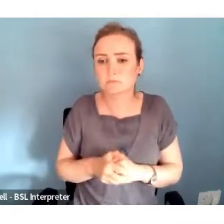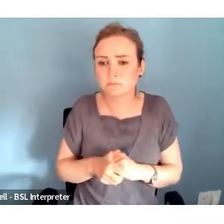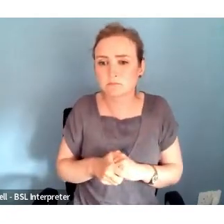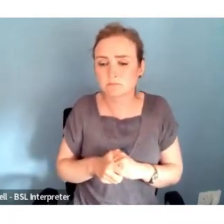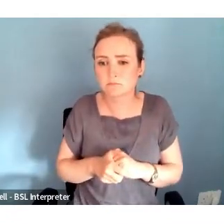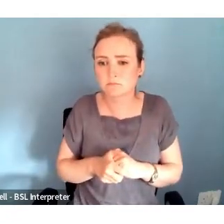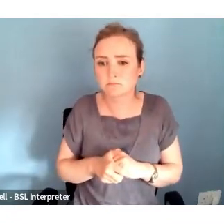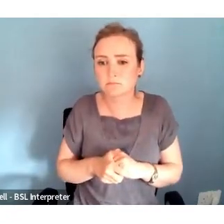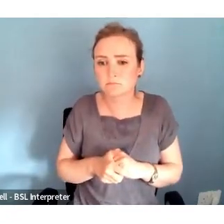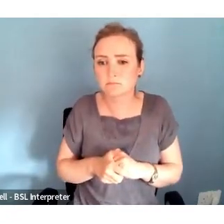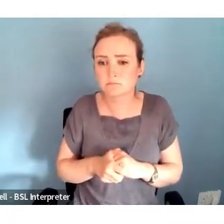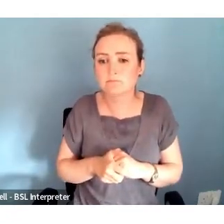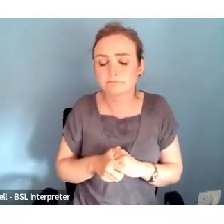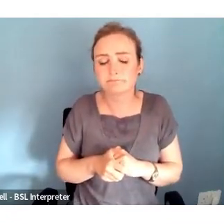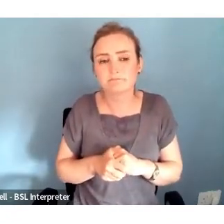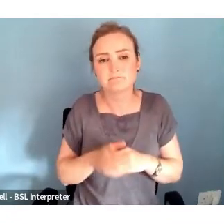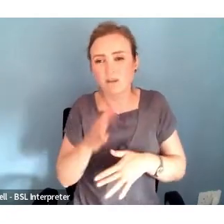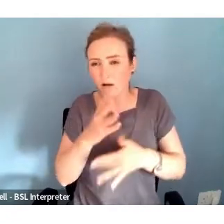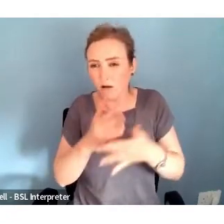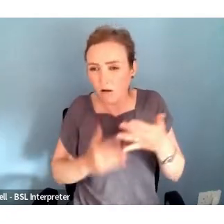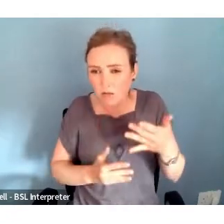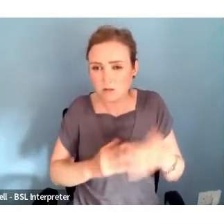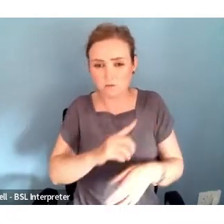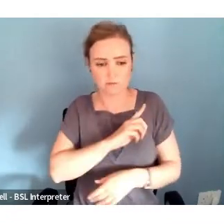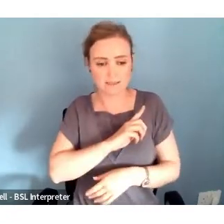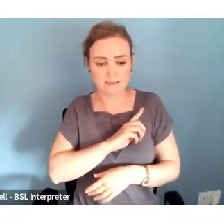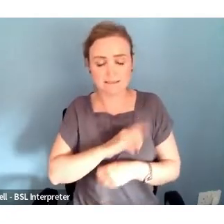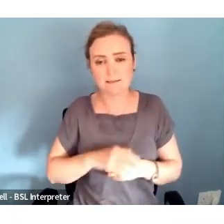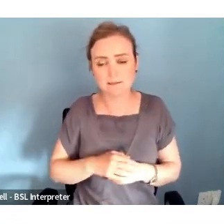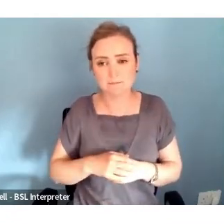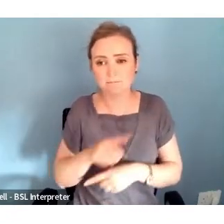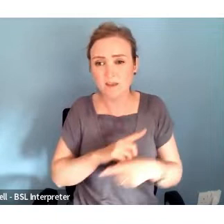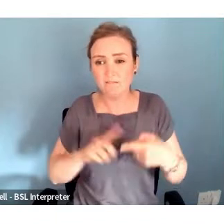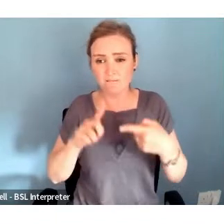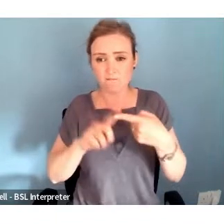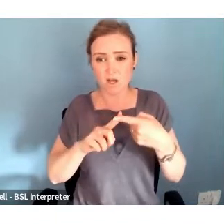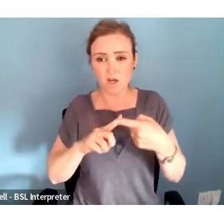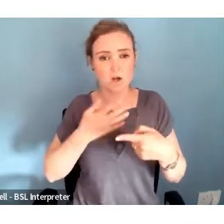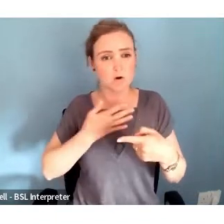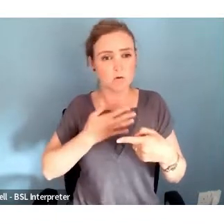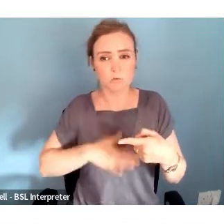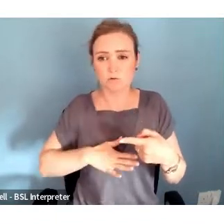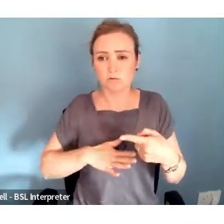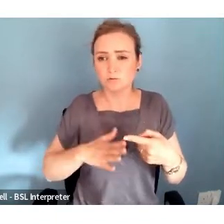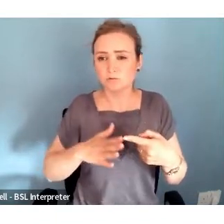, we want to mark sure that we are attracting the broadest range of people to bring on